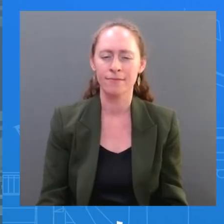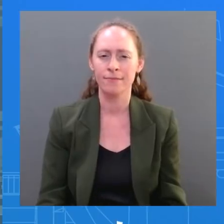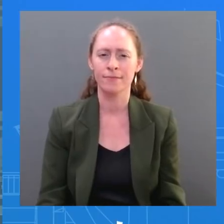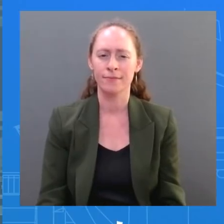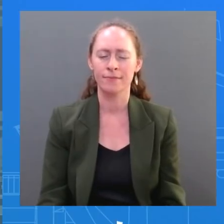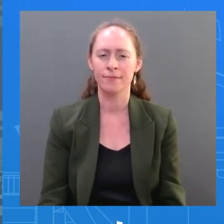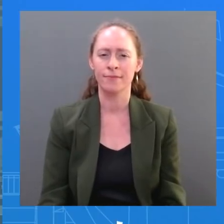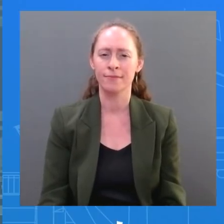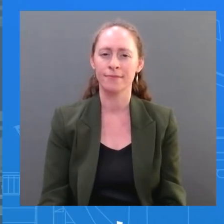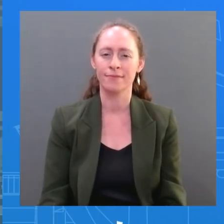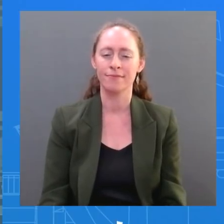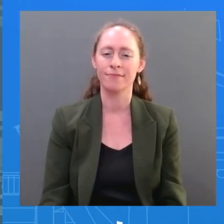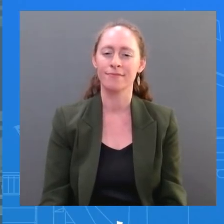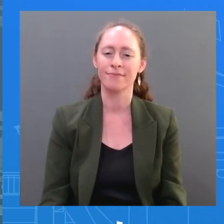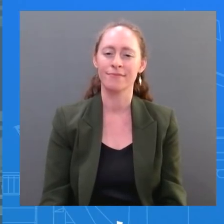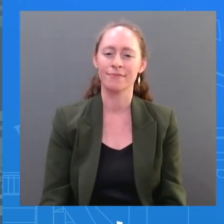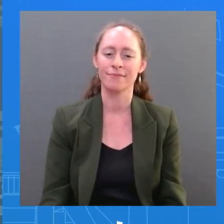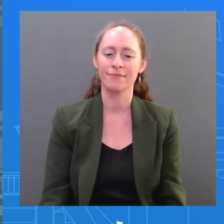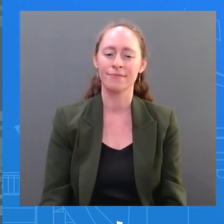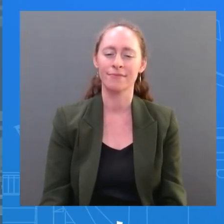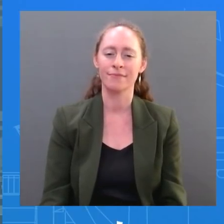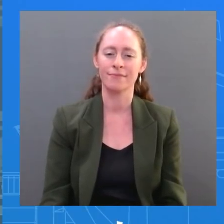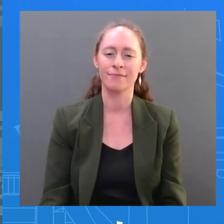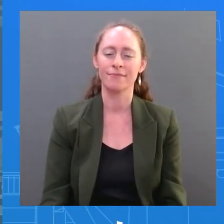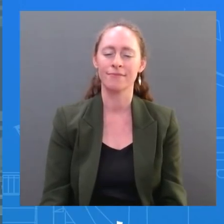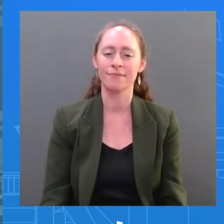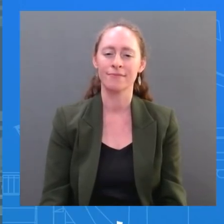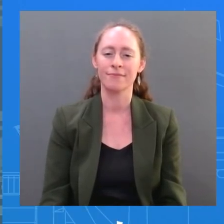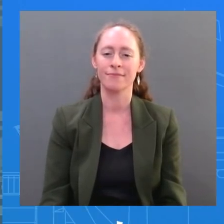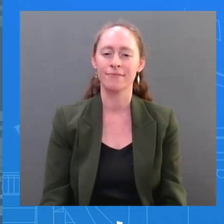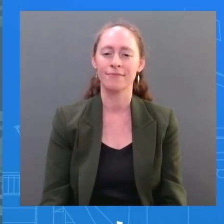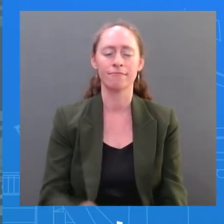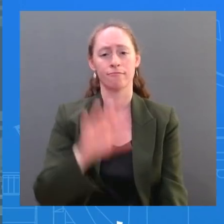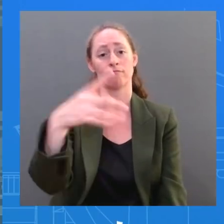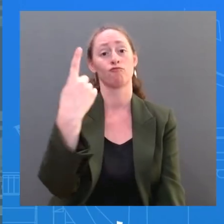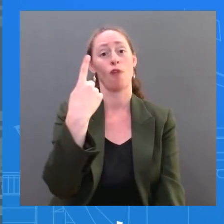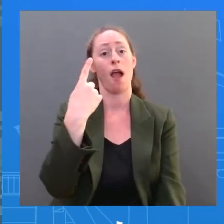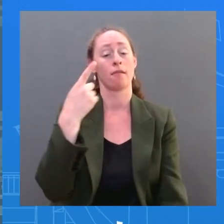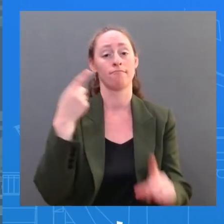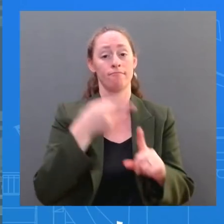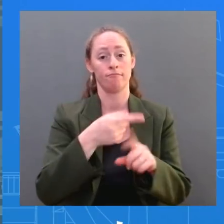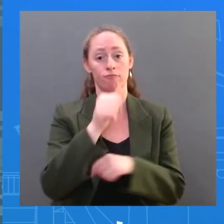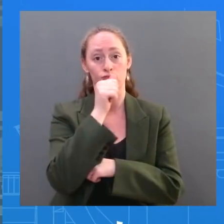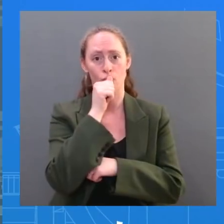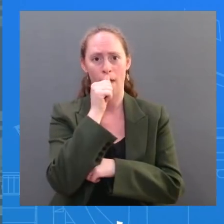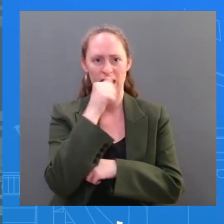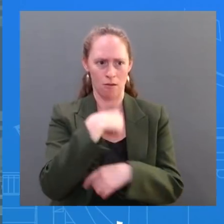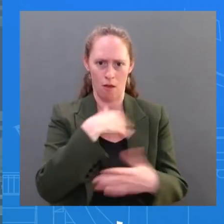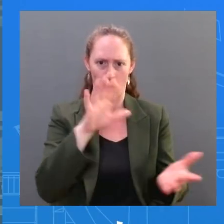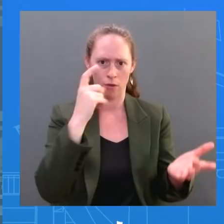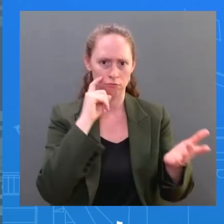is already an assault on people's privacy. And there's sort of two things in the executive order to address that. The first is through the Federal Trade Commission.